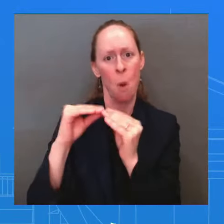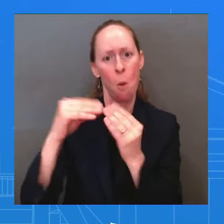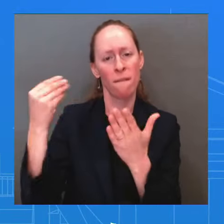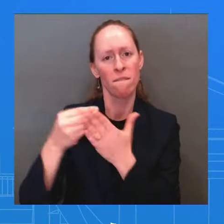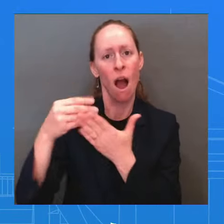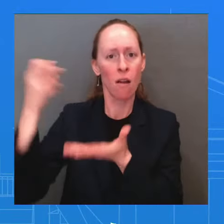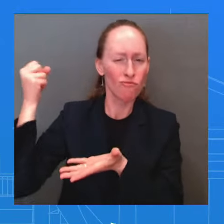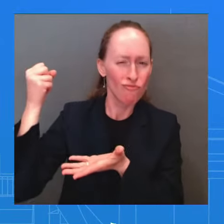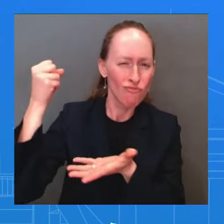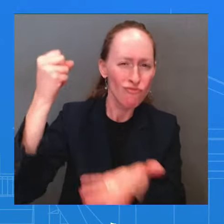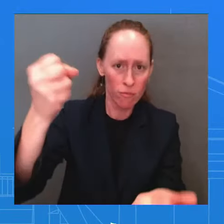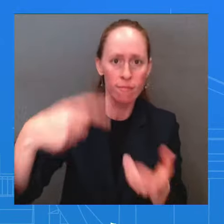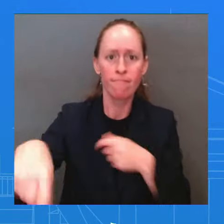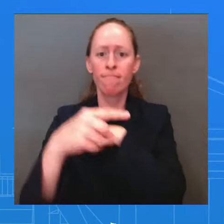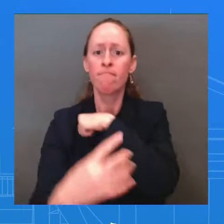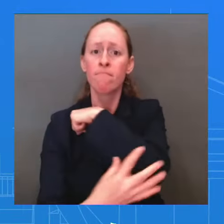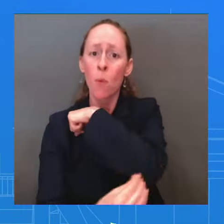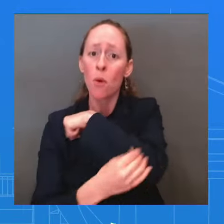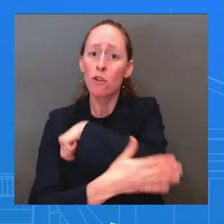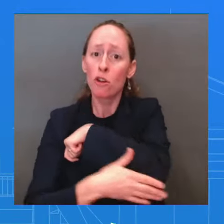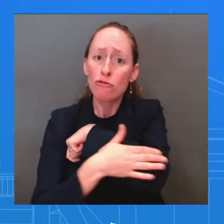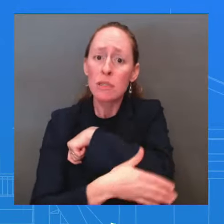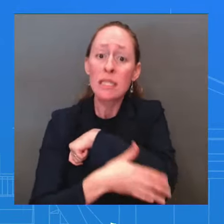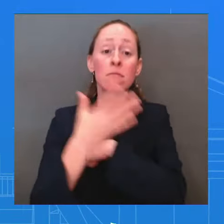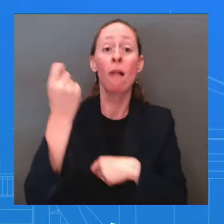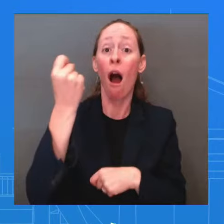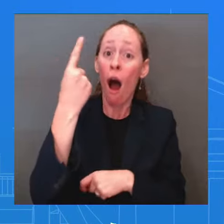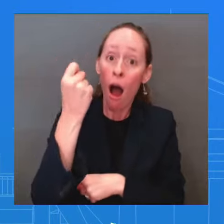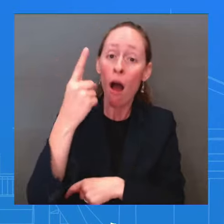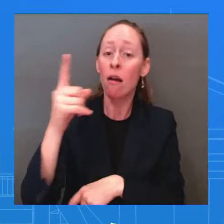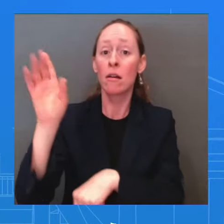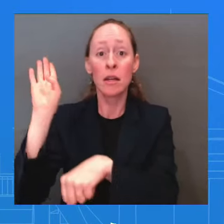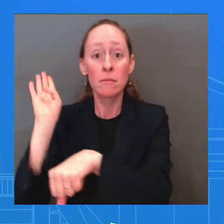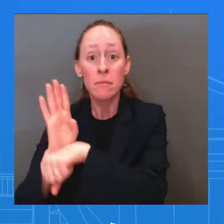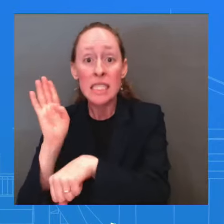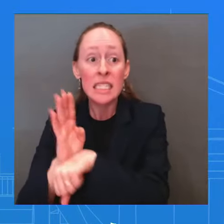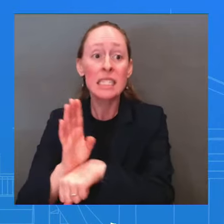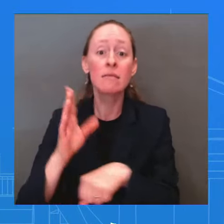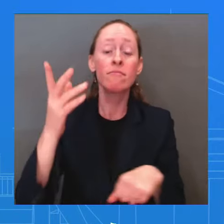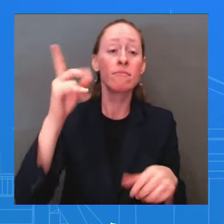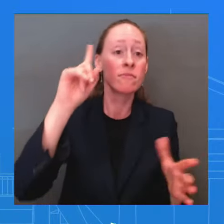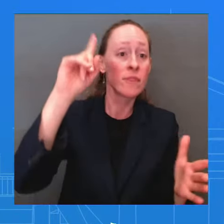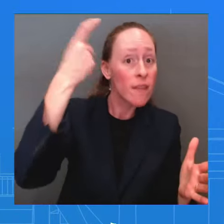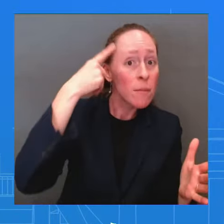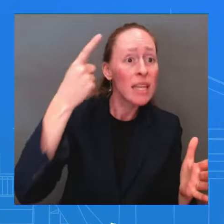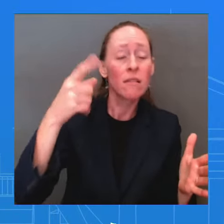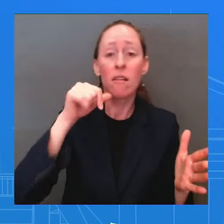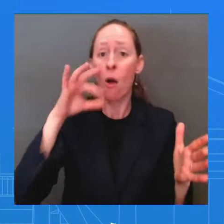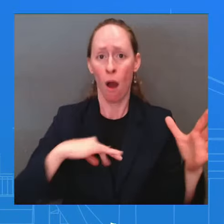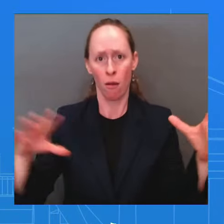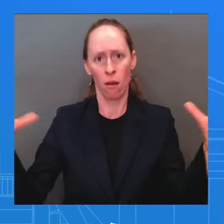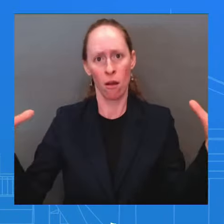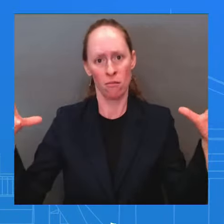public and private, domestic and international. And he also reafformed U.S. -- reaffirmed U.S. support for reform and evolution